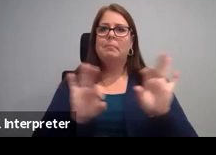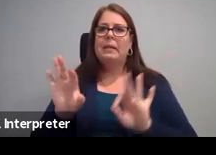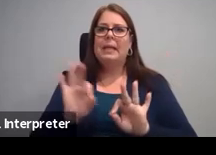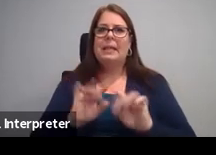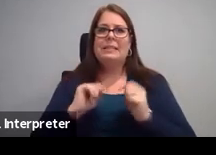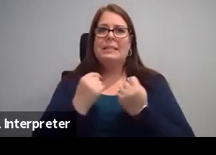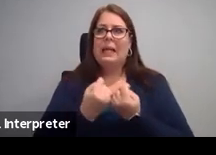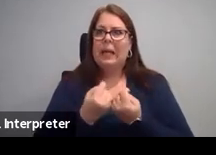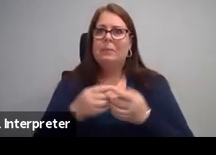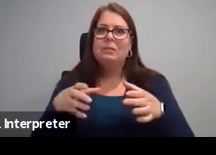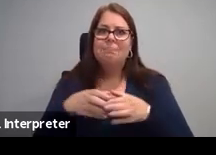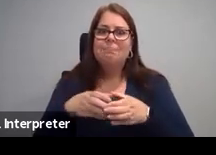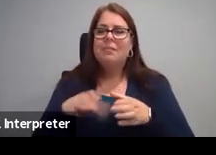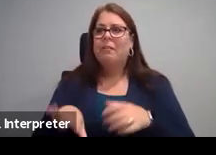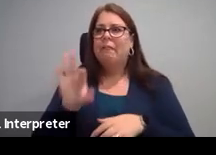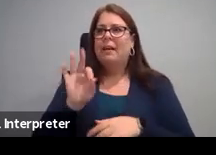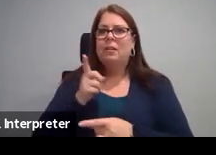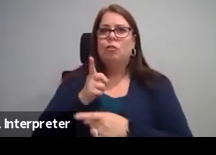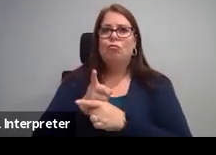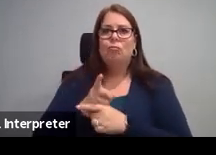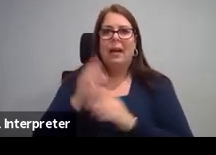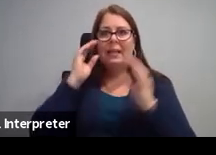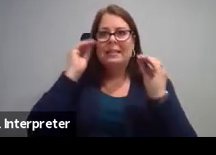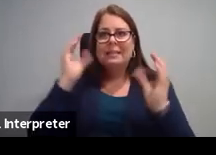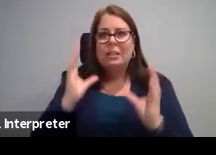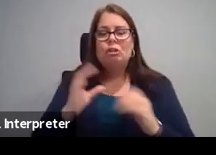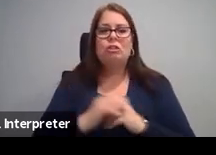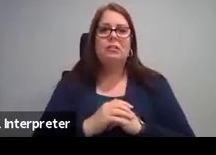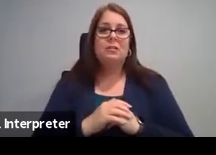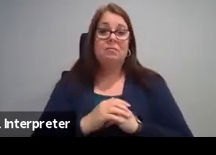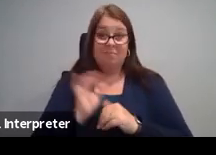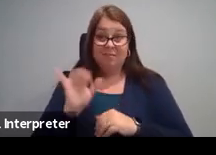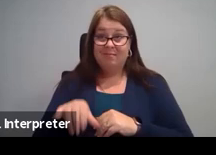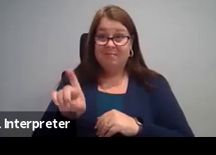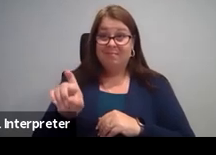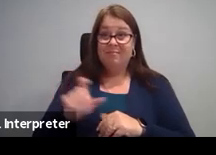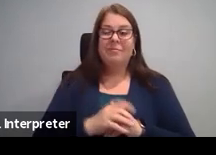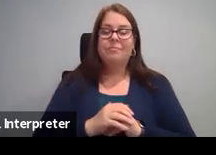Laurie Arnold: Finding the right teachers setting up the teams and so forth. Cathy Reznicek: Sure.